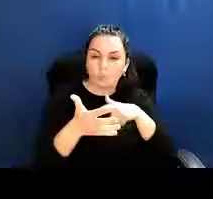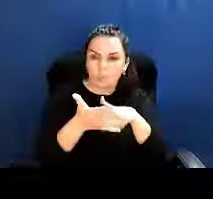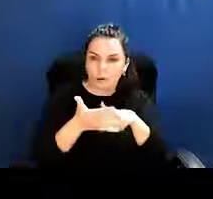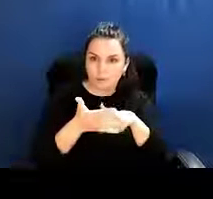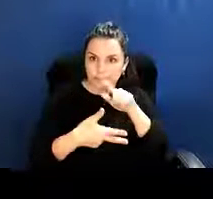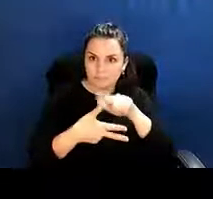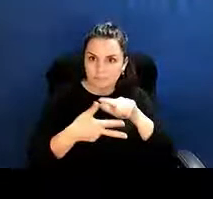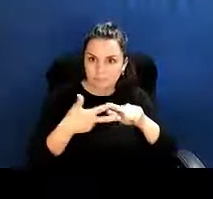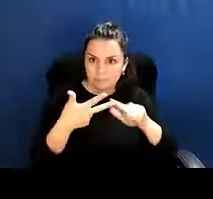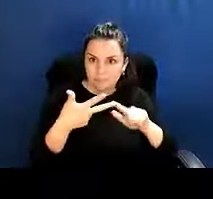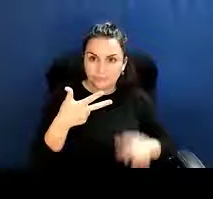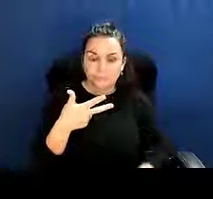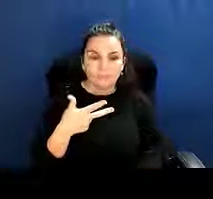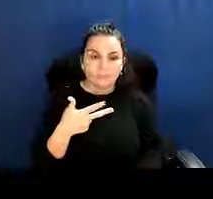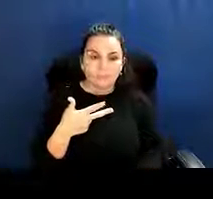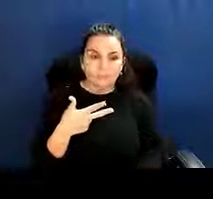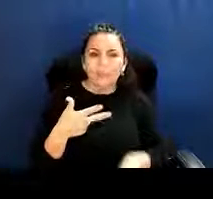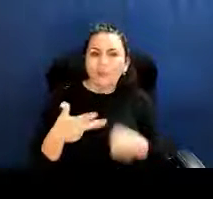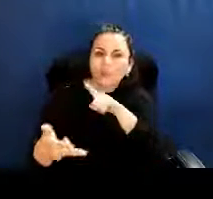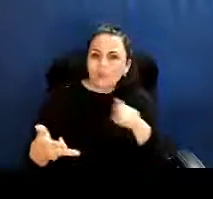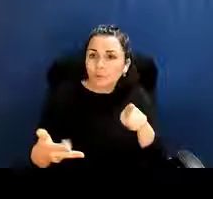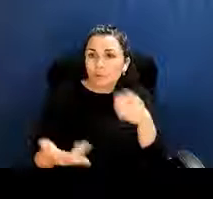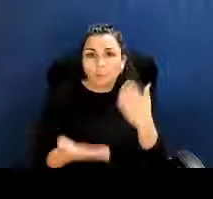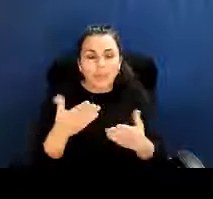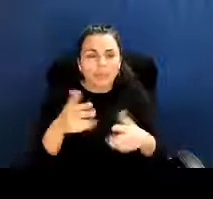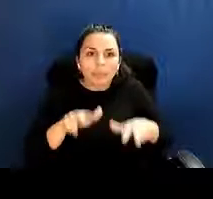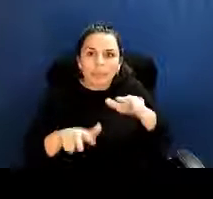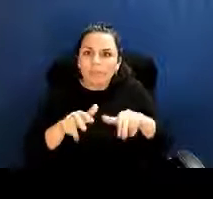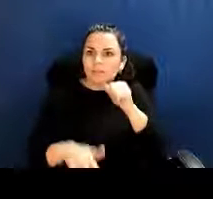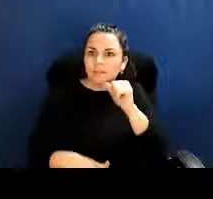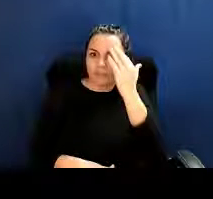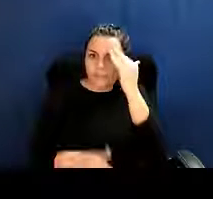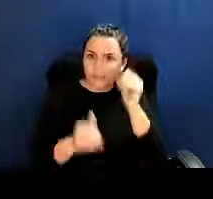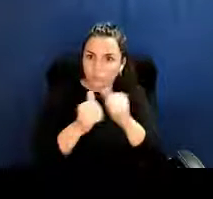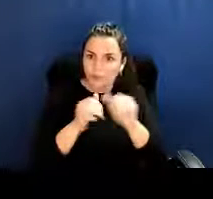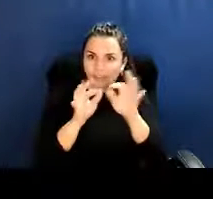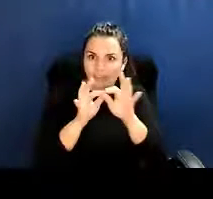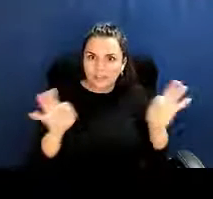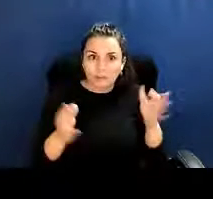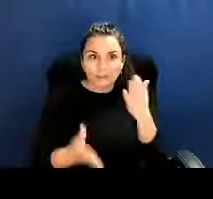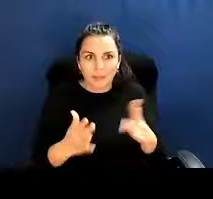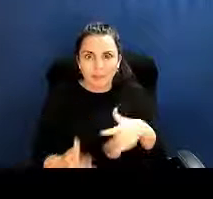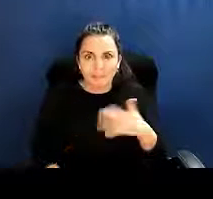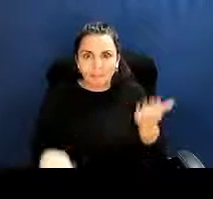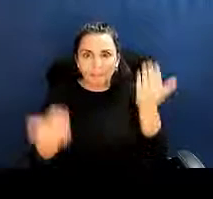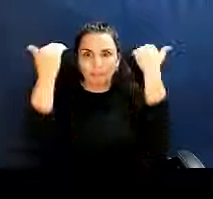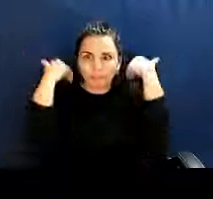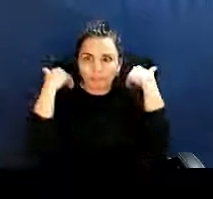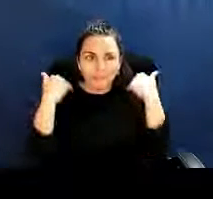If you're not familiar with this kind of language, this must be driving you crazy. What exactly does it mean?